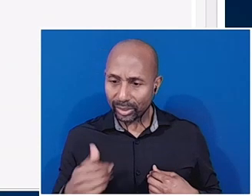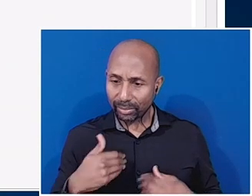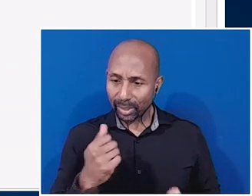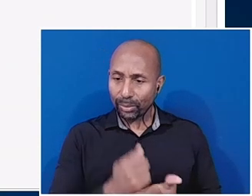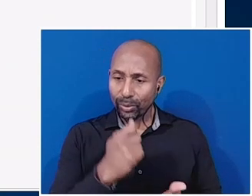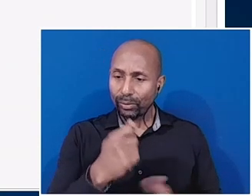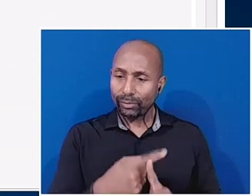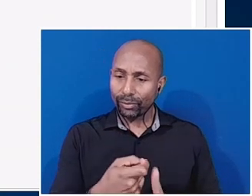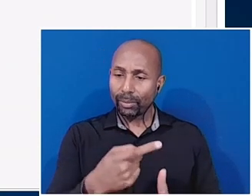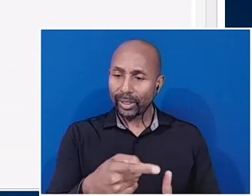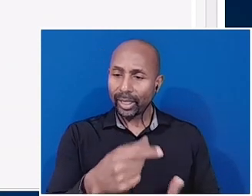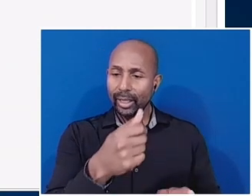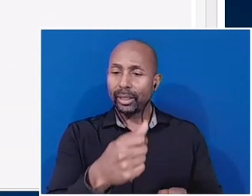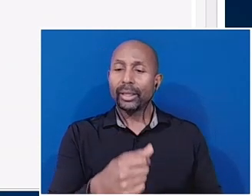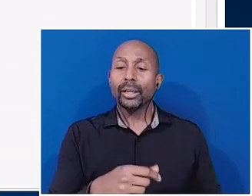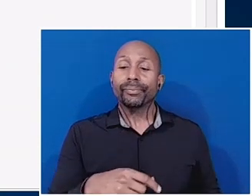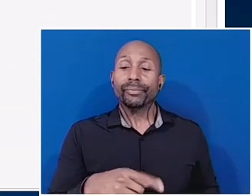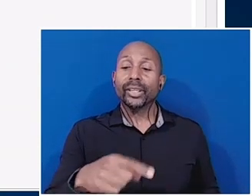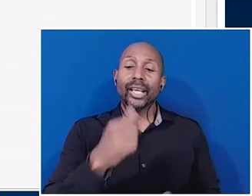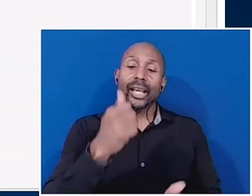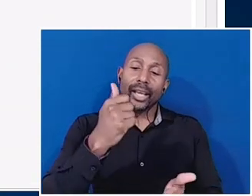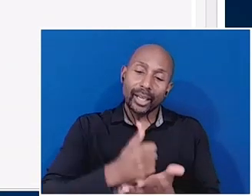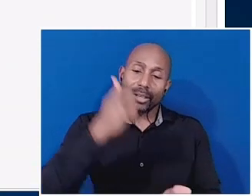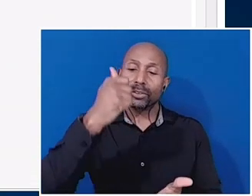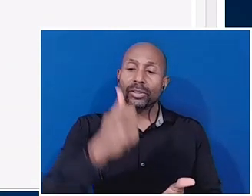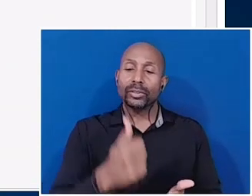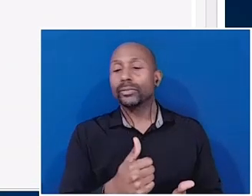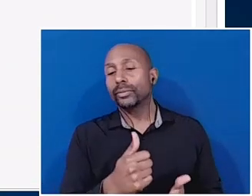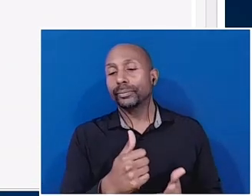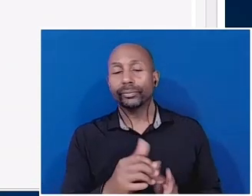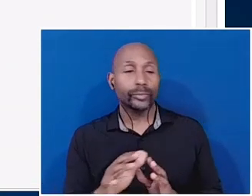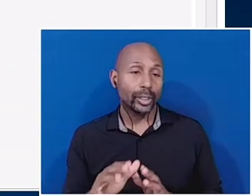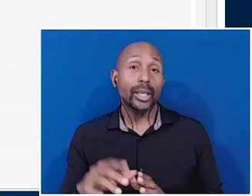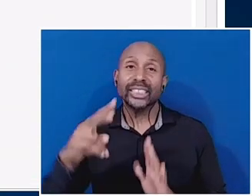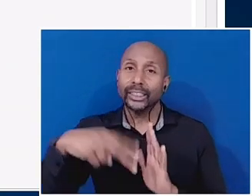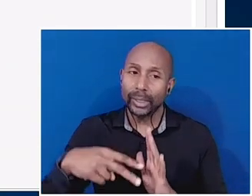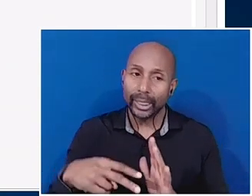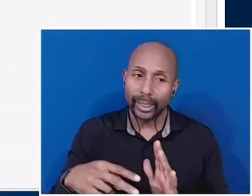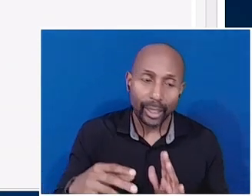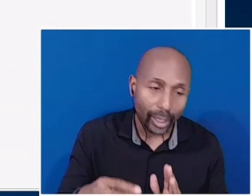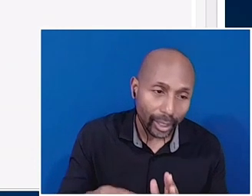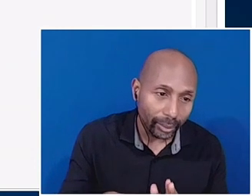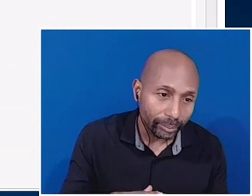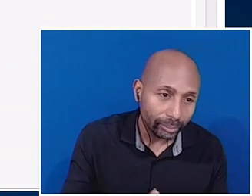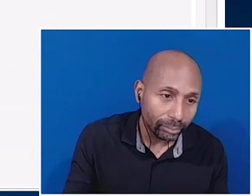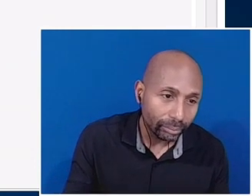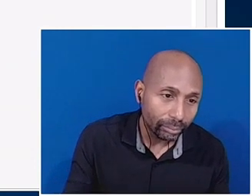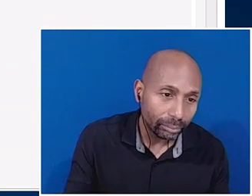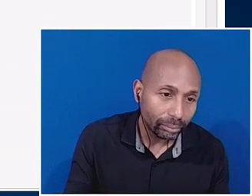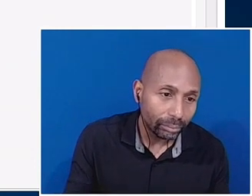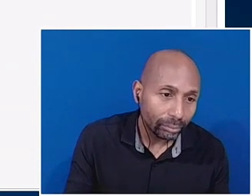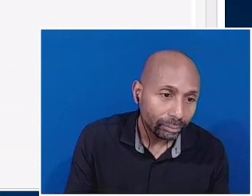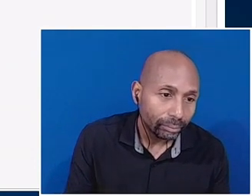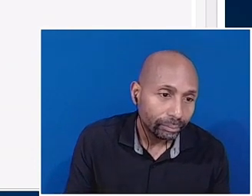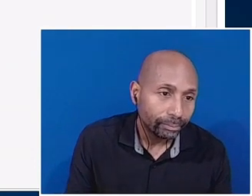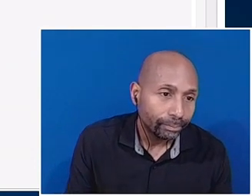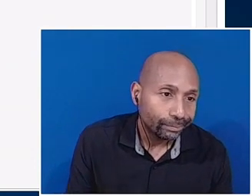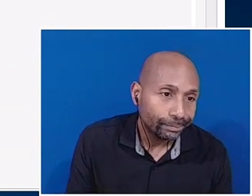explanation for why any such institutions from which it does not accept any credits. This is something that has come up a lot, I think, in the advocacy space, in terms